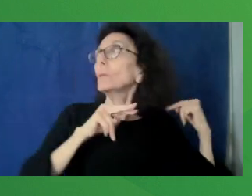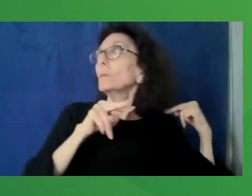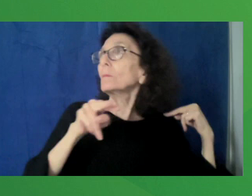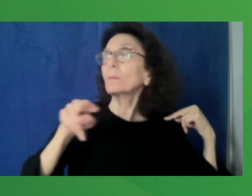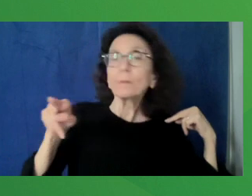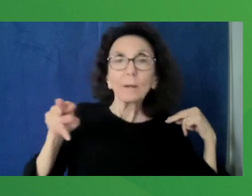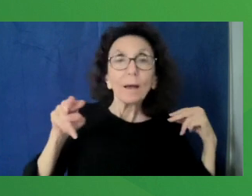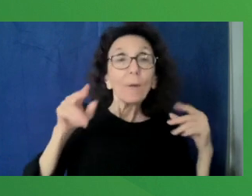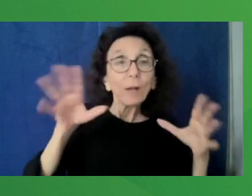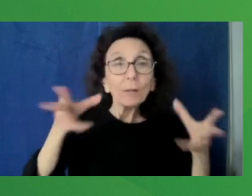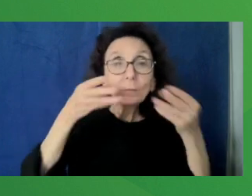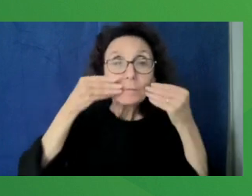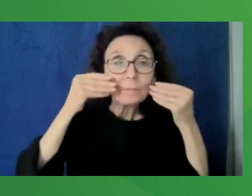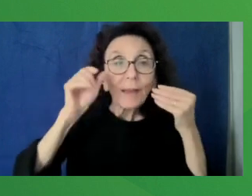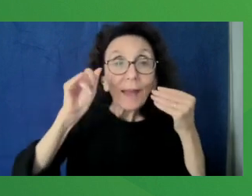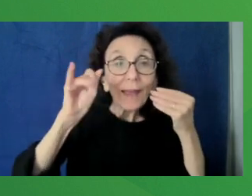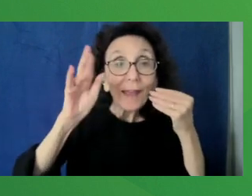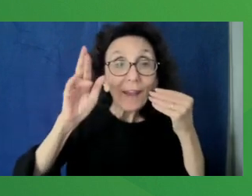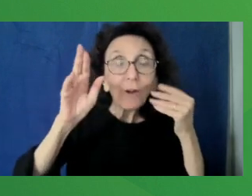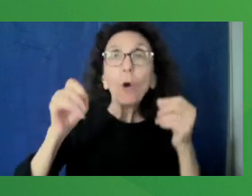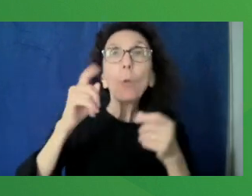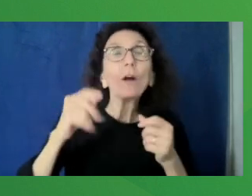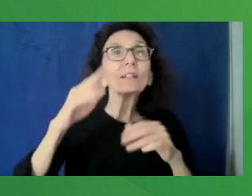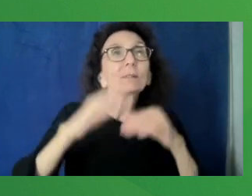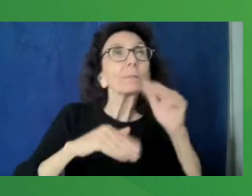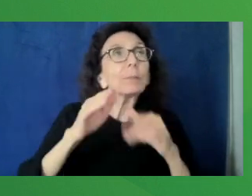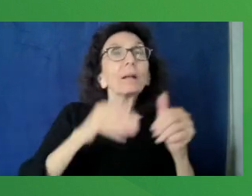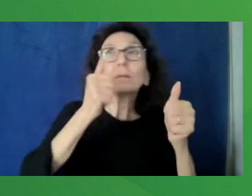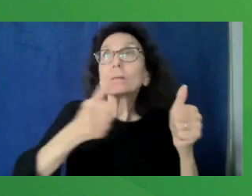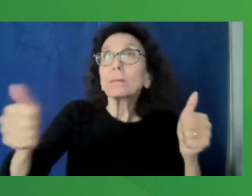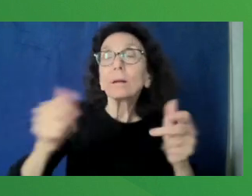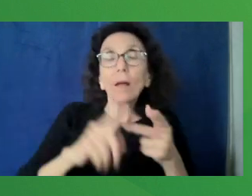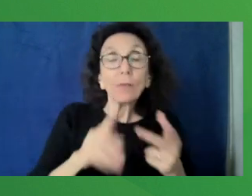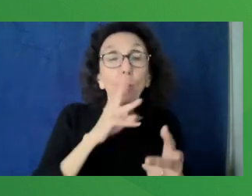breathing? What's the built environment? What's the water I'm drinking? How is this all related